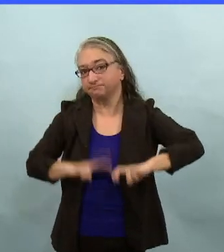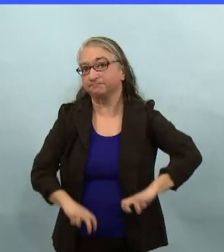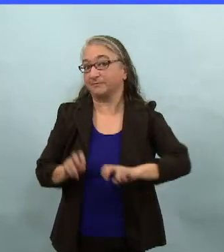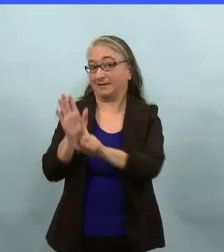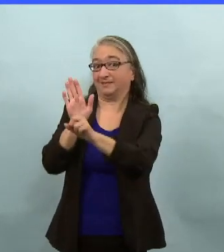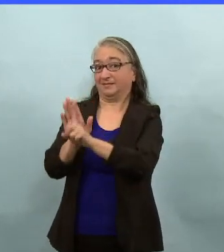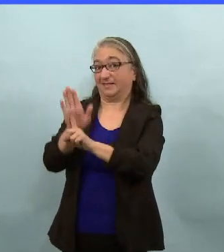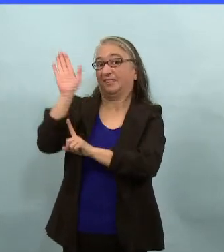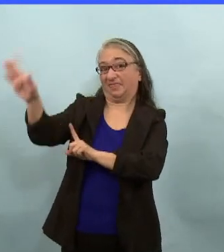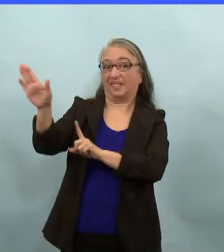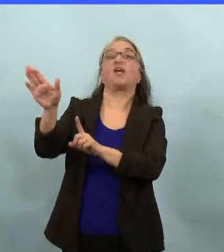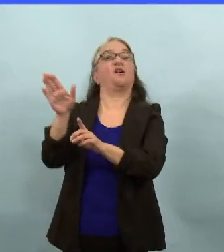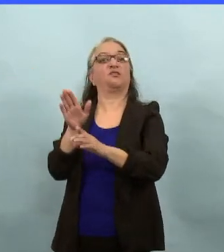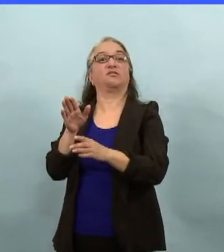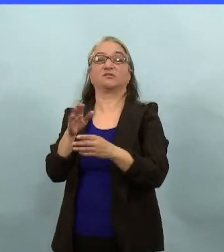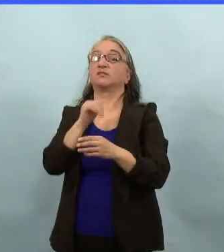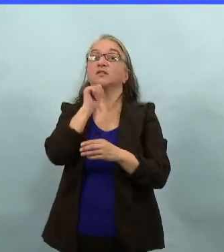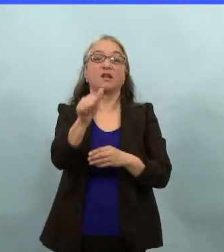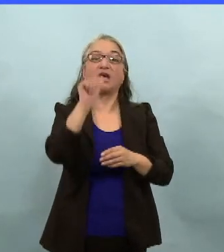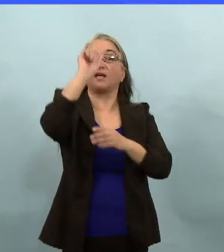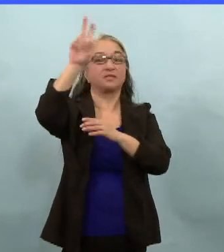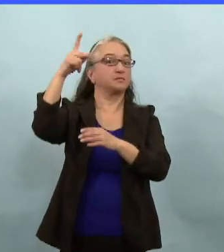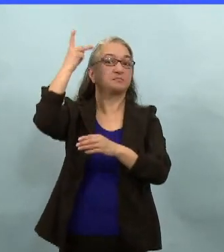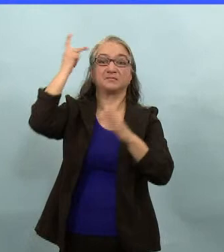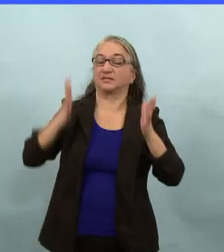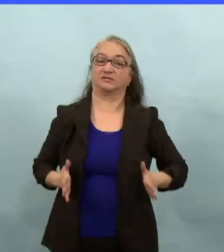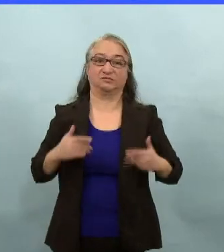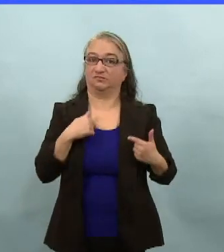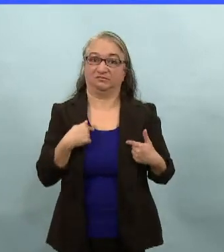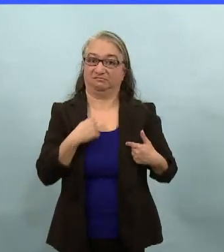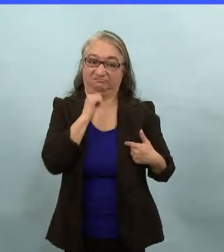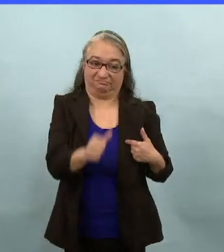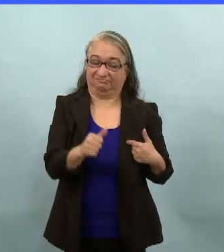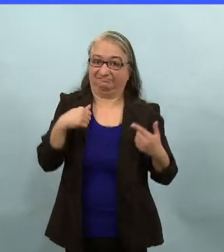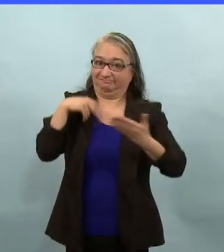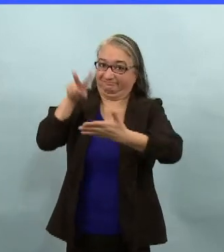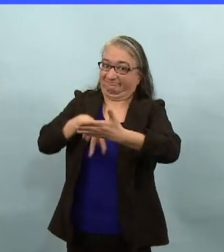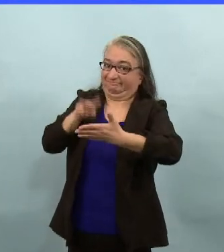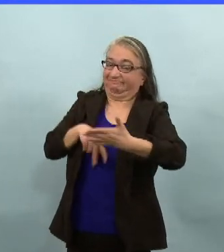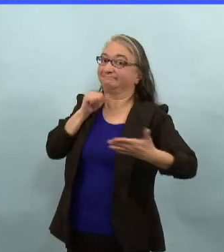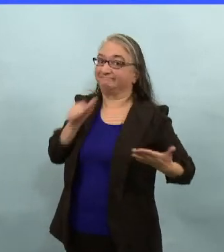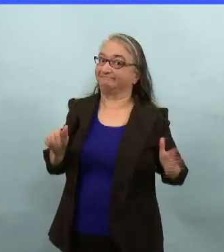politicians or individuals at the legislative building and they are providing us with this